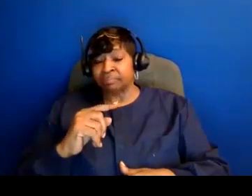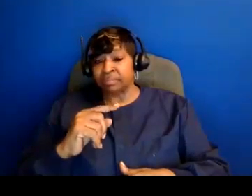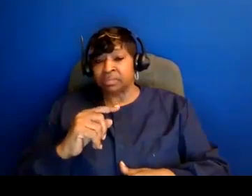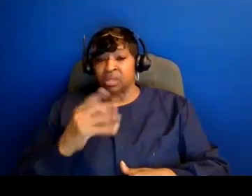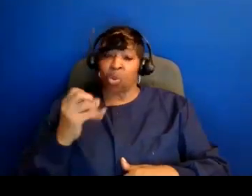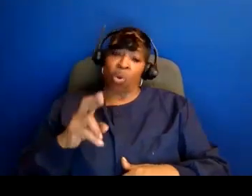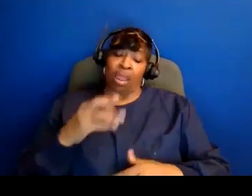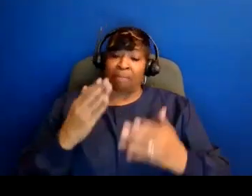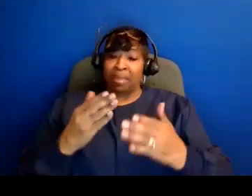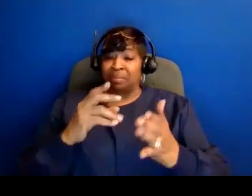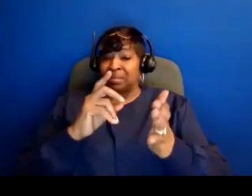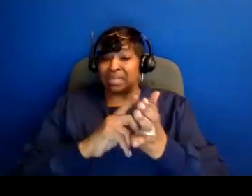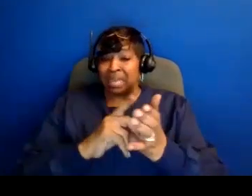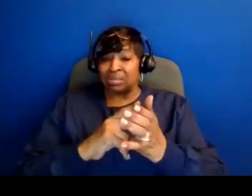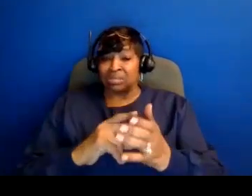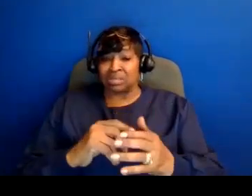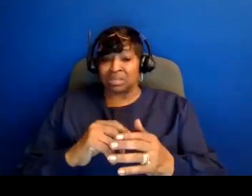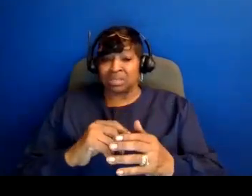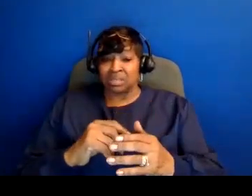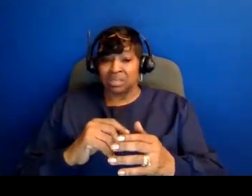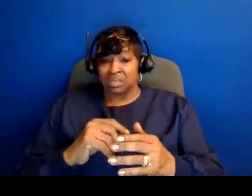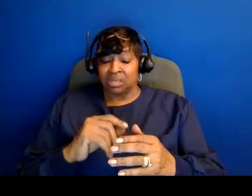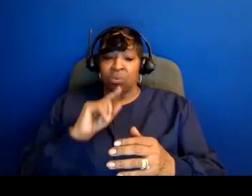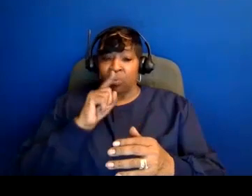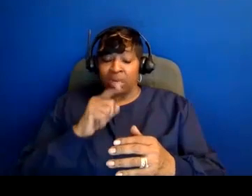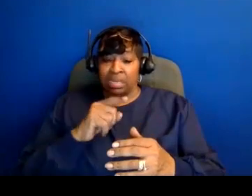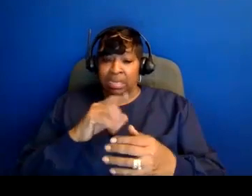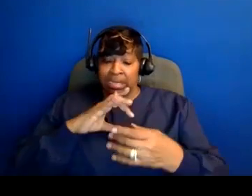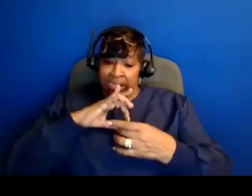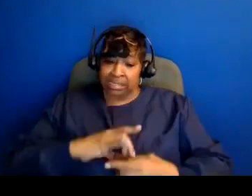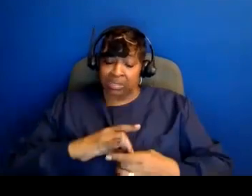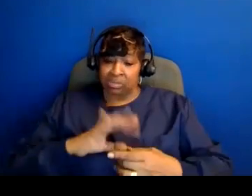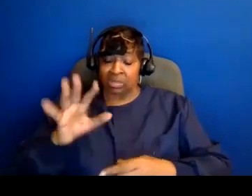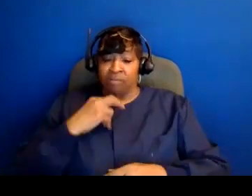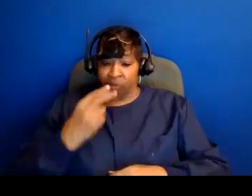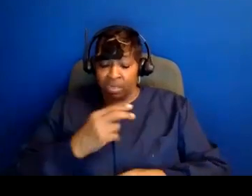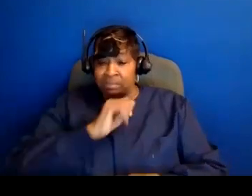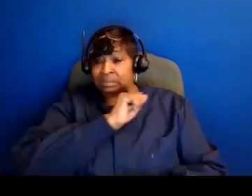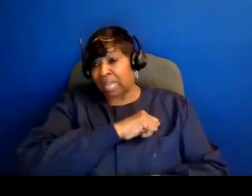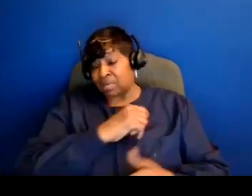lauravanpuymbrouck: This was an explicit survey. Long, Linda: right? lauravanpuymbrouck: So